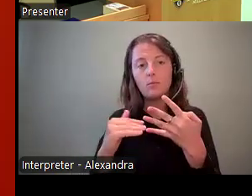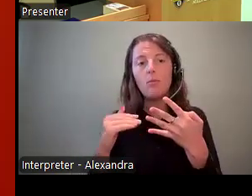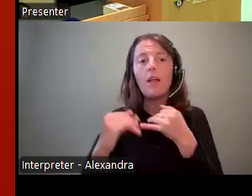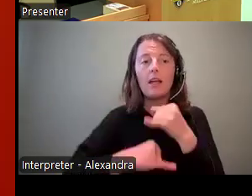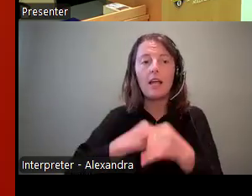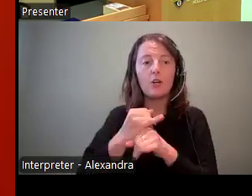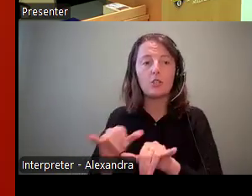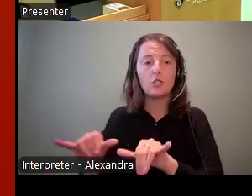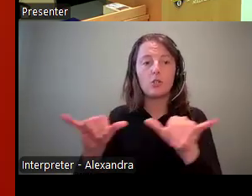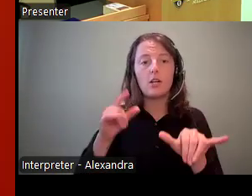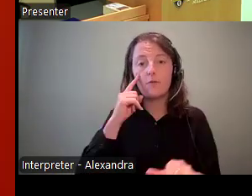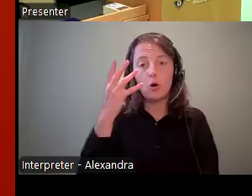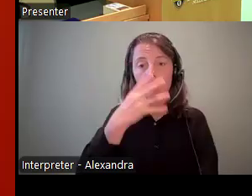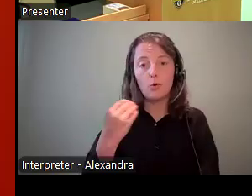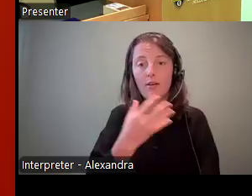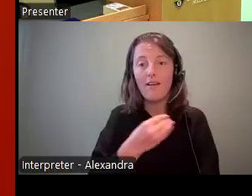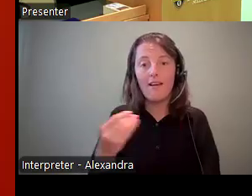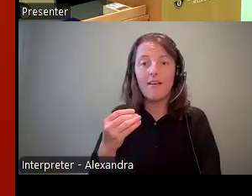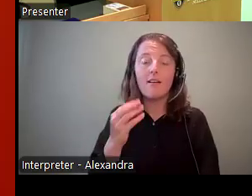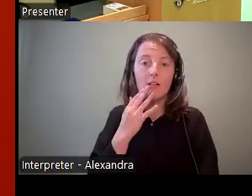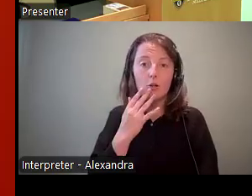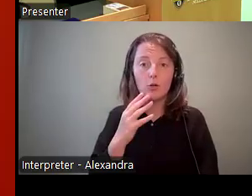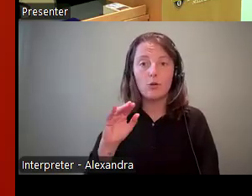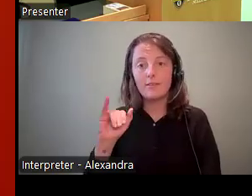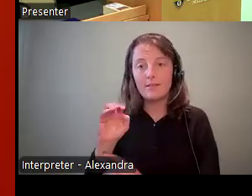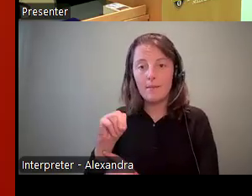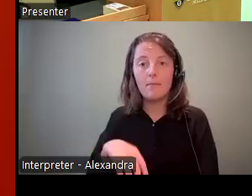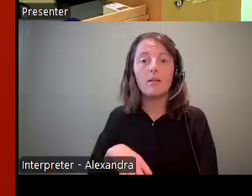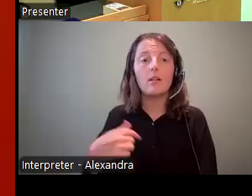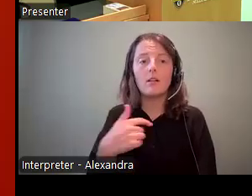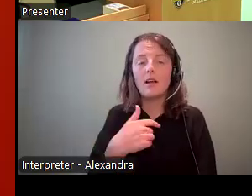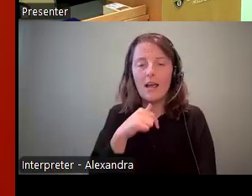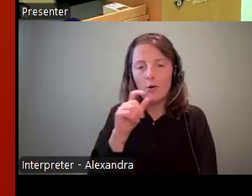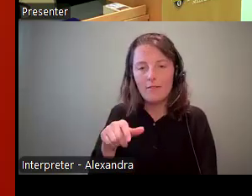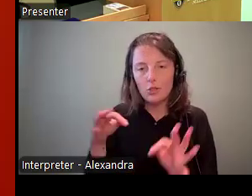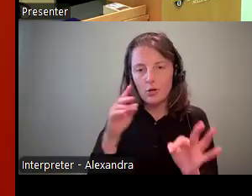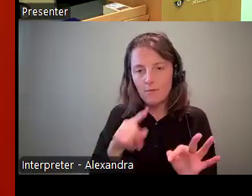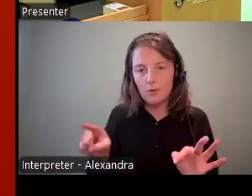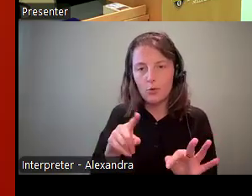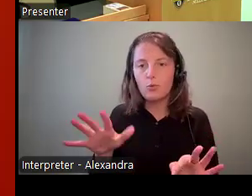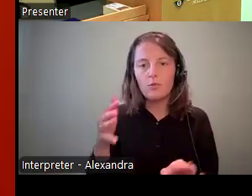that to you. We understand that European standards are um viewed as the the measure